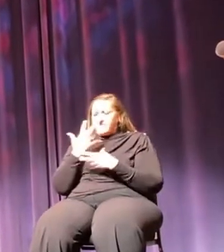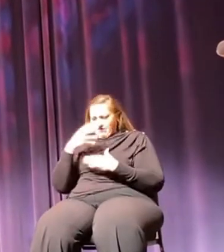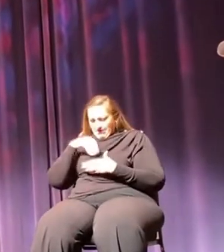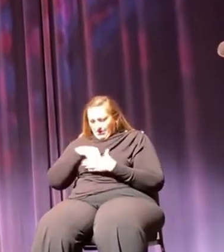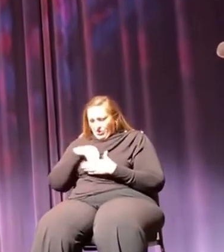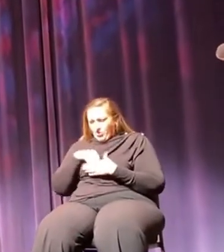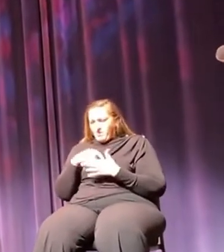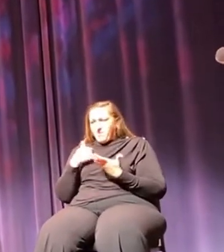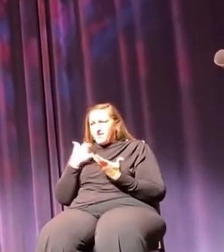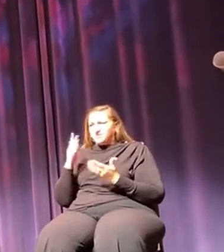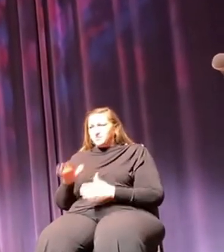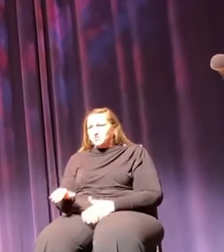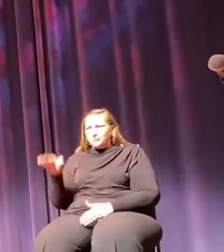to have been raised by your mother?